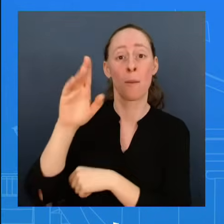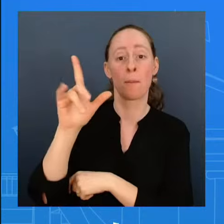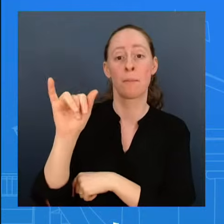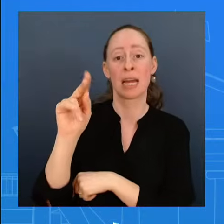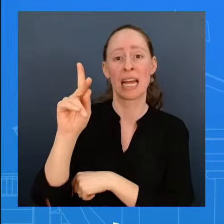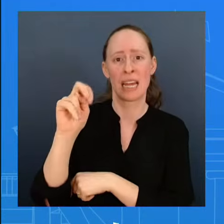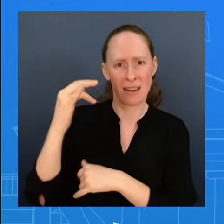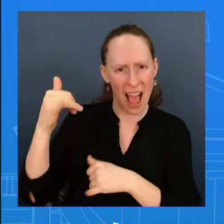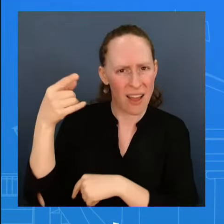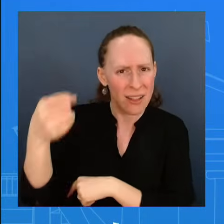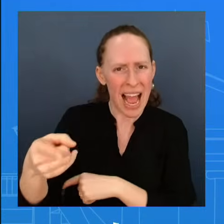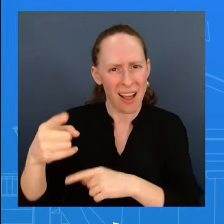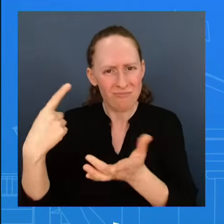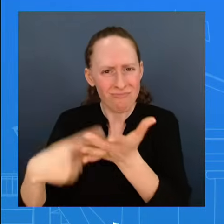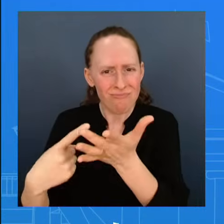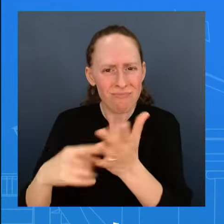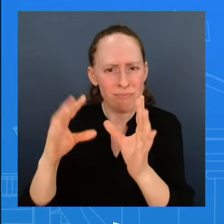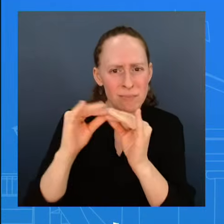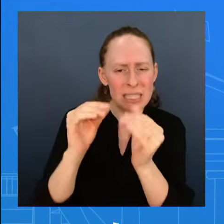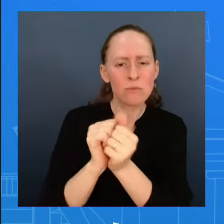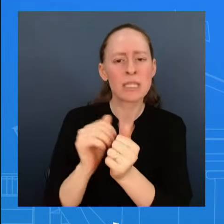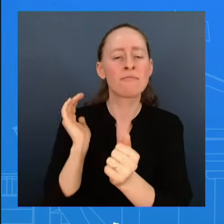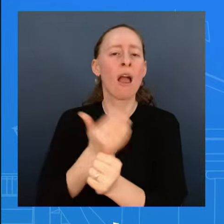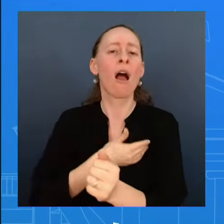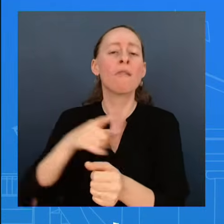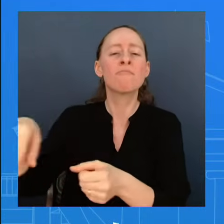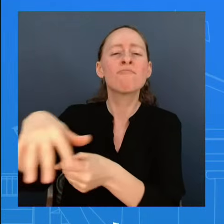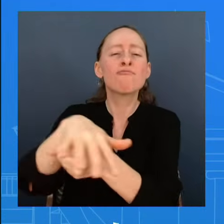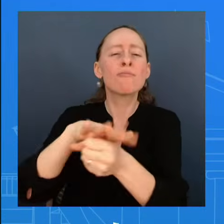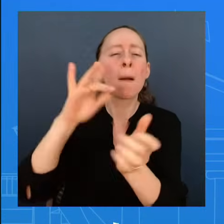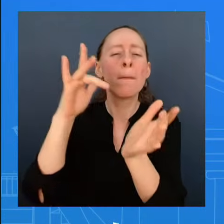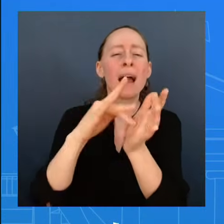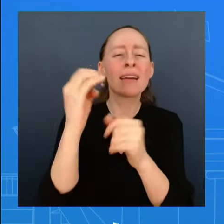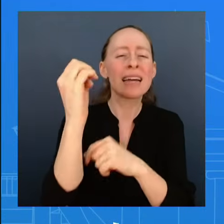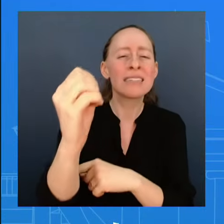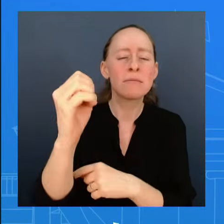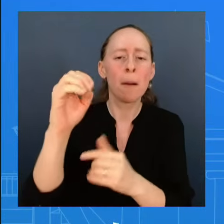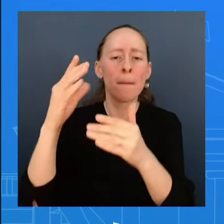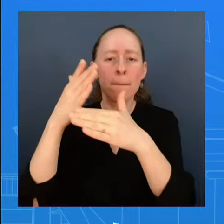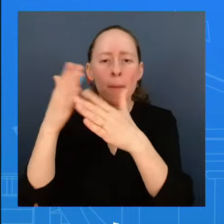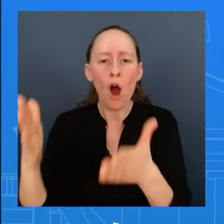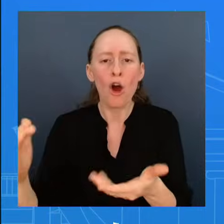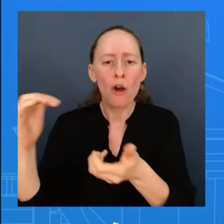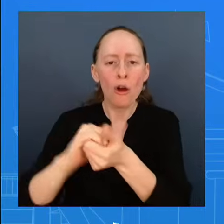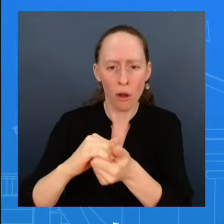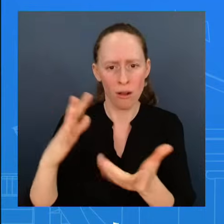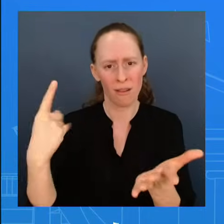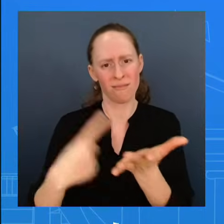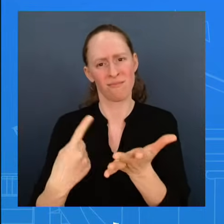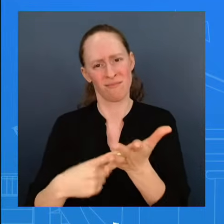with our regional partners. He is going to be holding an on-the-record presser in the one o'clock hour